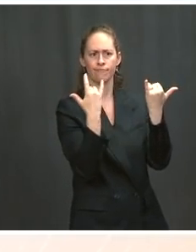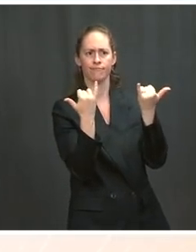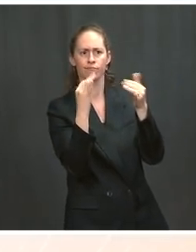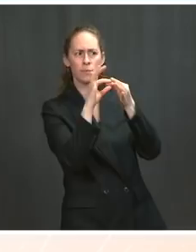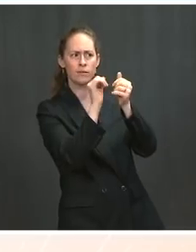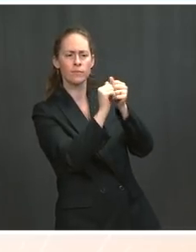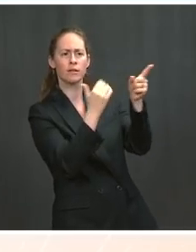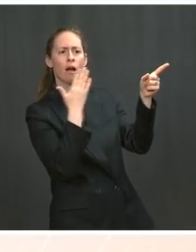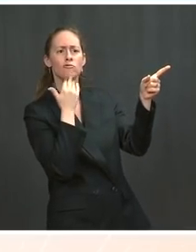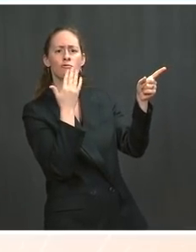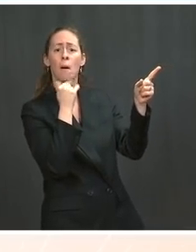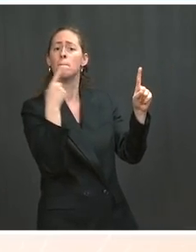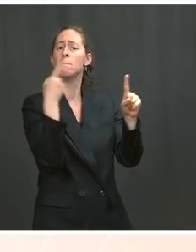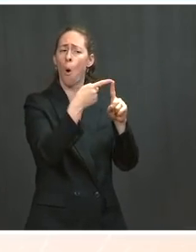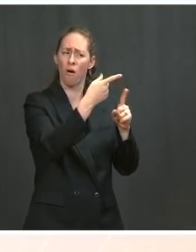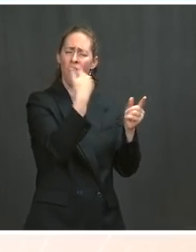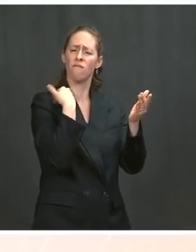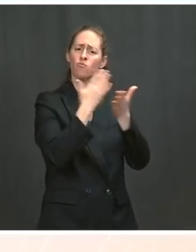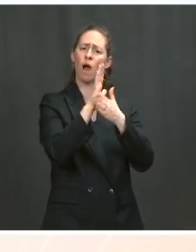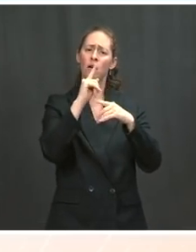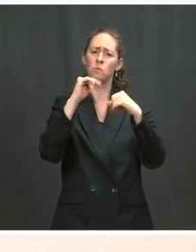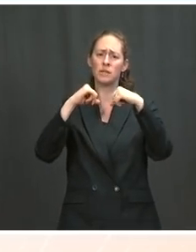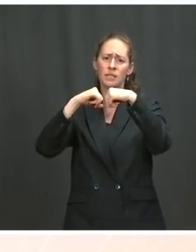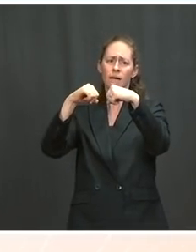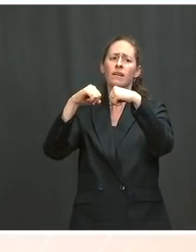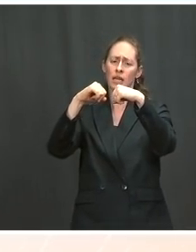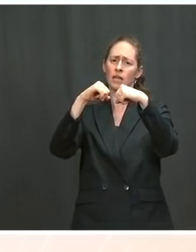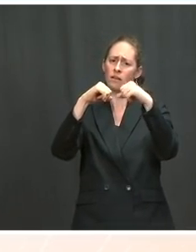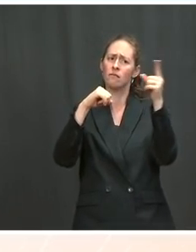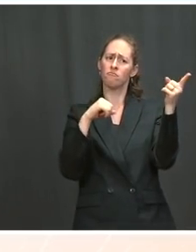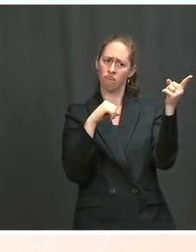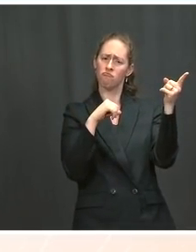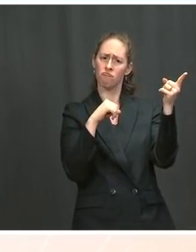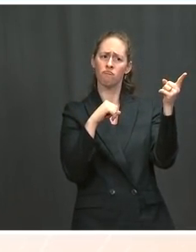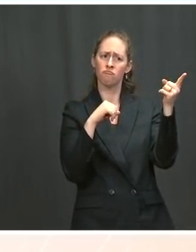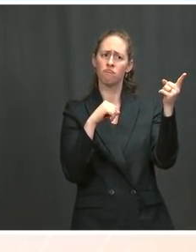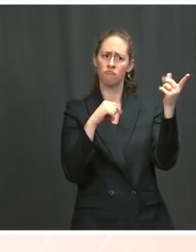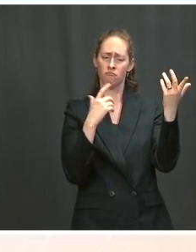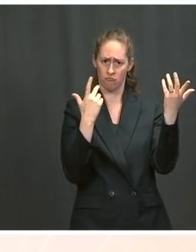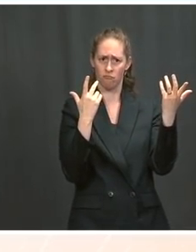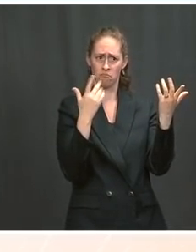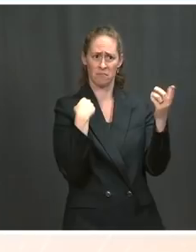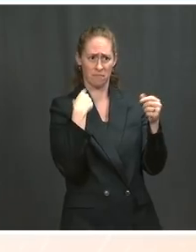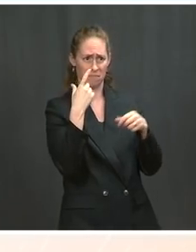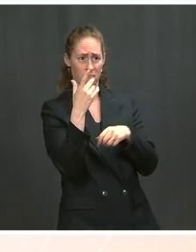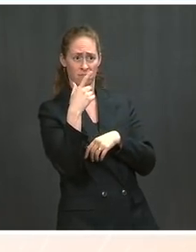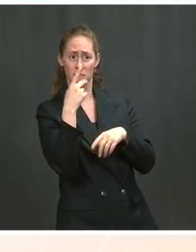You know, in our view, rocket attacks from -- attacks from Hamas into civilian neighborhoods